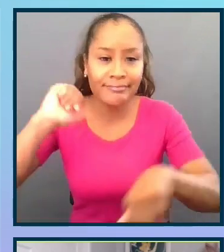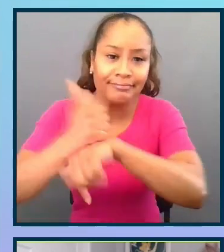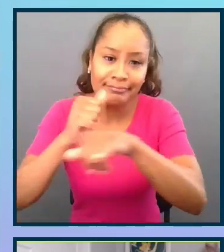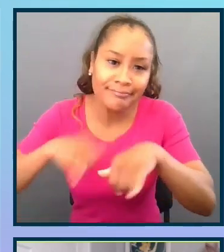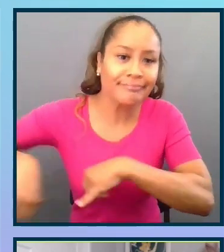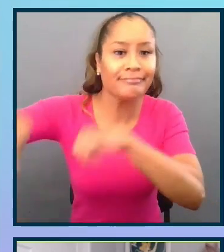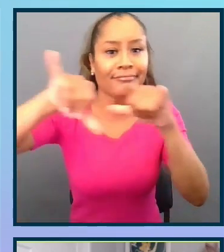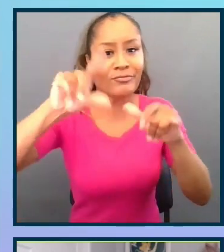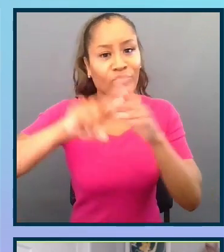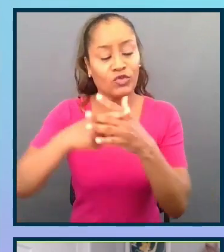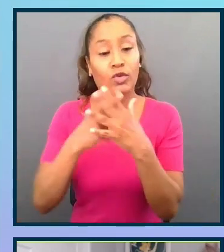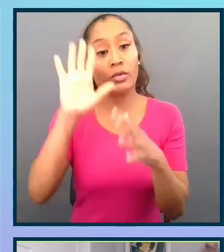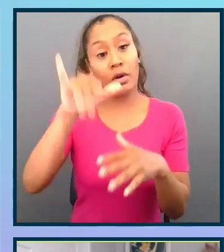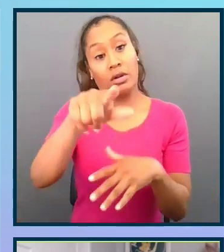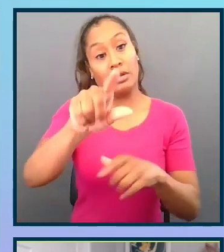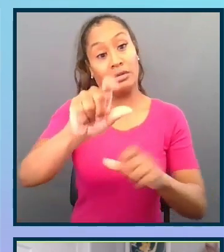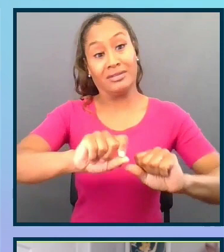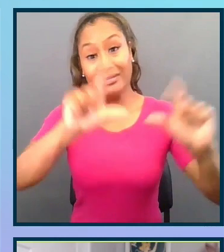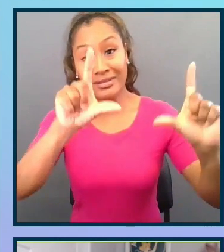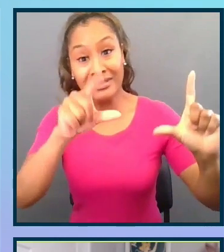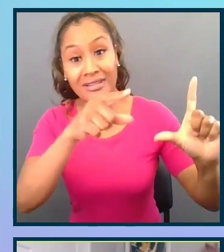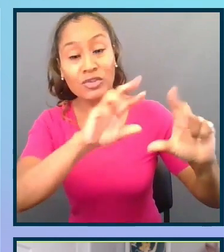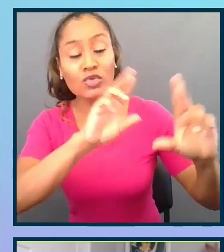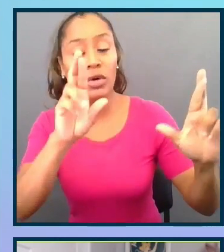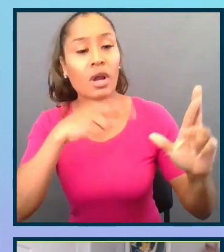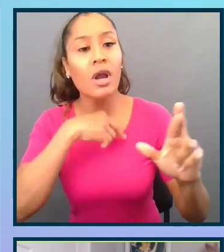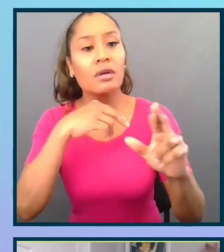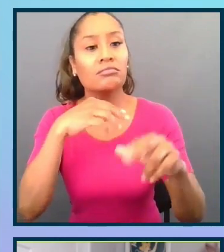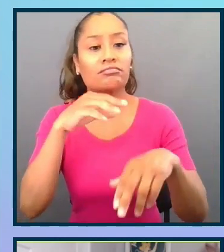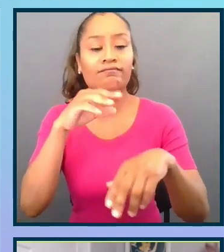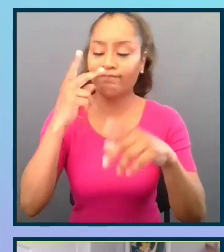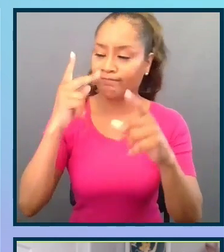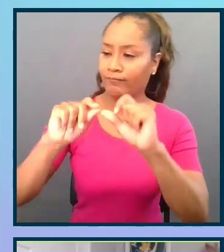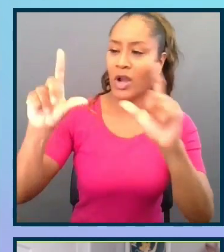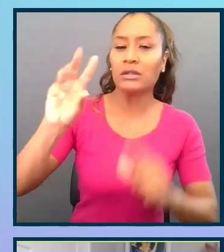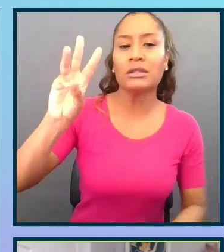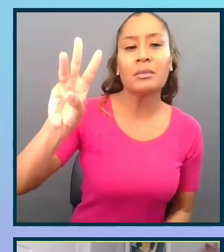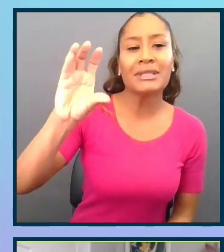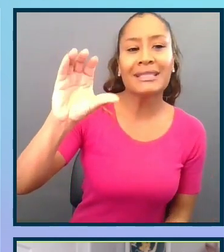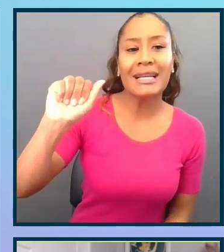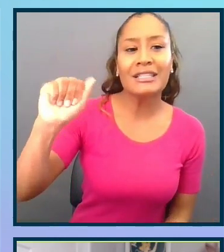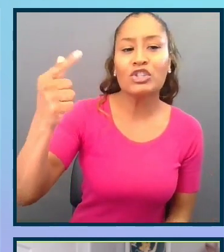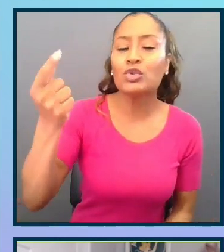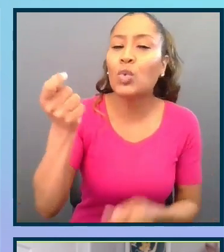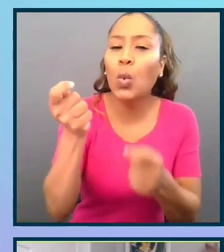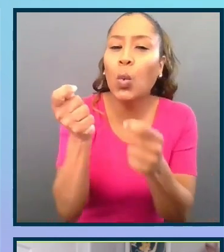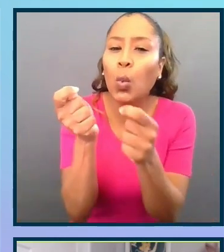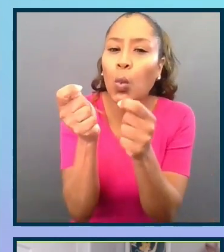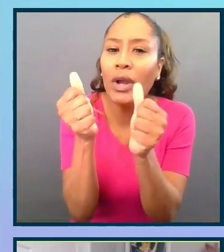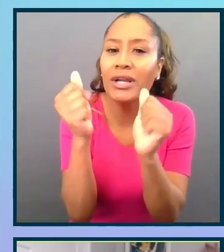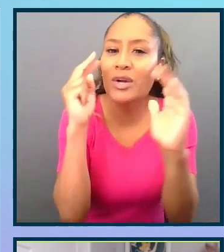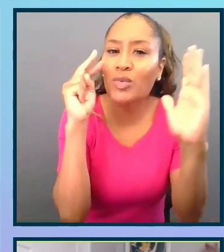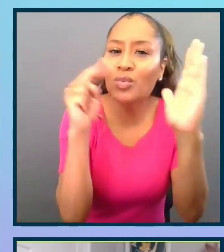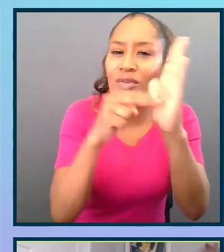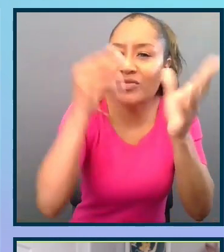In this slide, I have a screenshot showing the WCAG quick reference guide. I talk about this guide